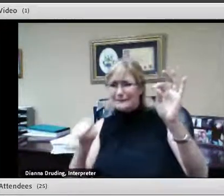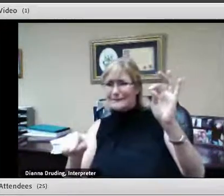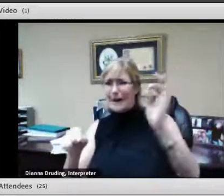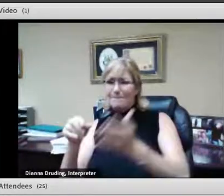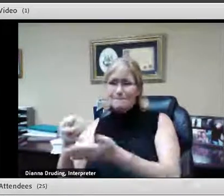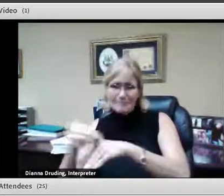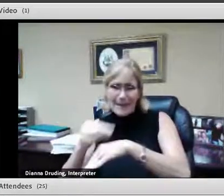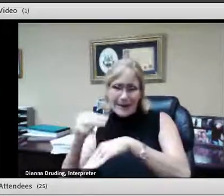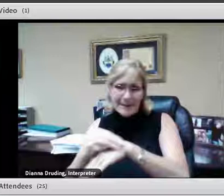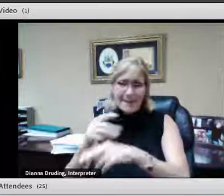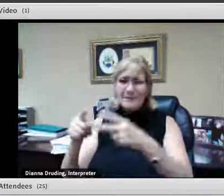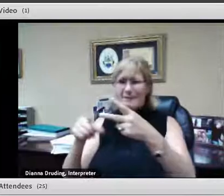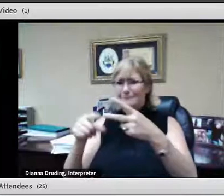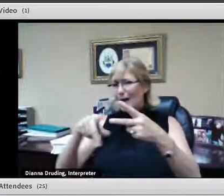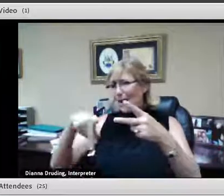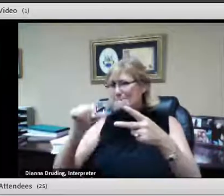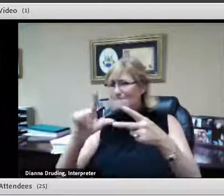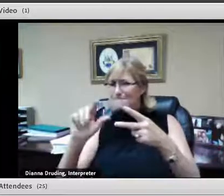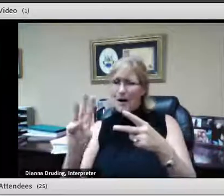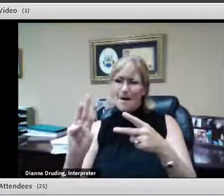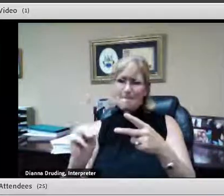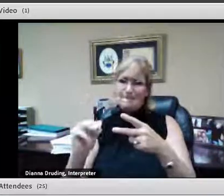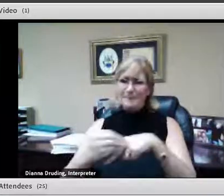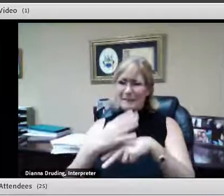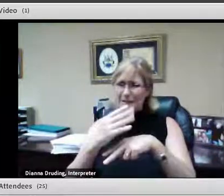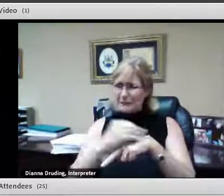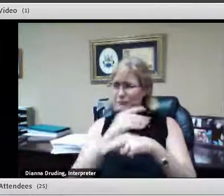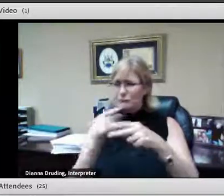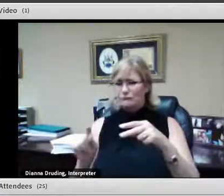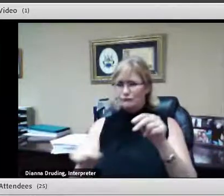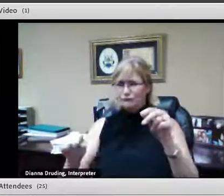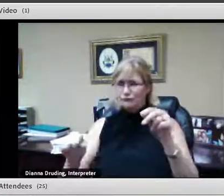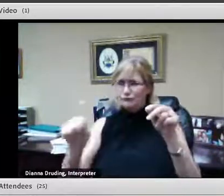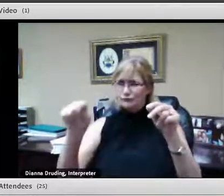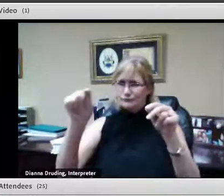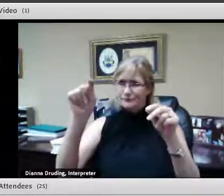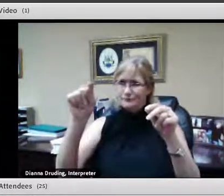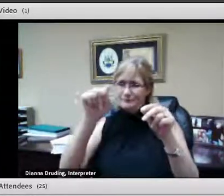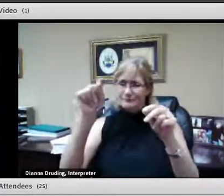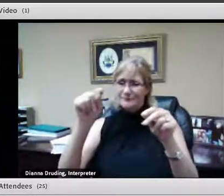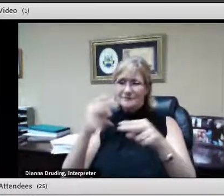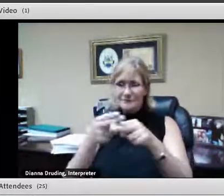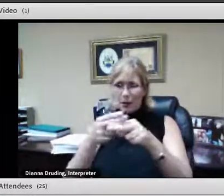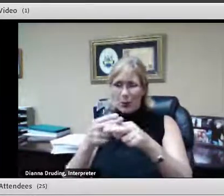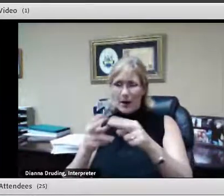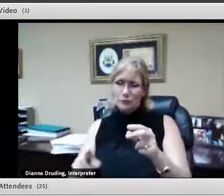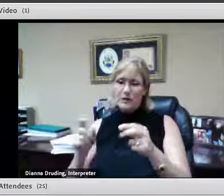and we built a train station and a hotel at each stop. I love this lesson. The kids love this lesson.